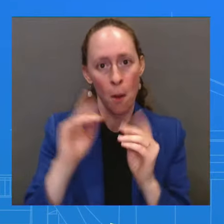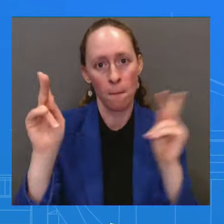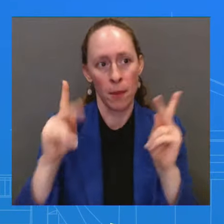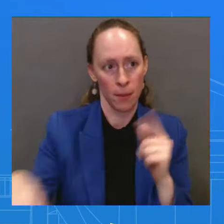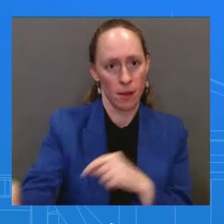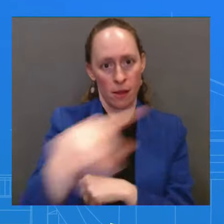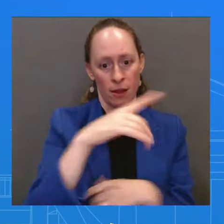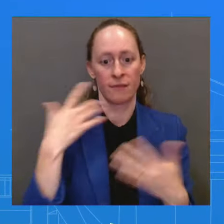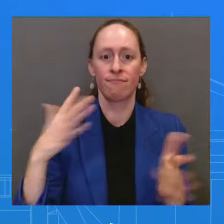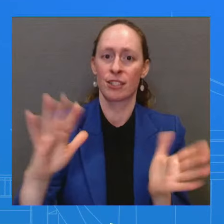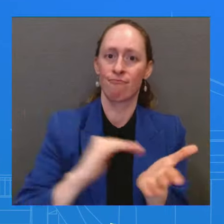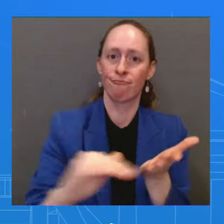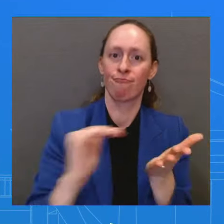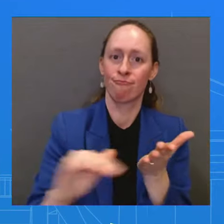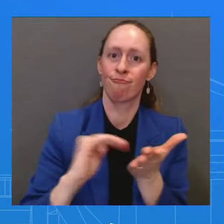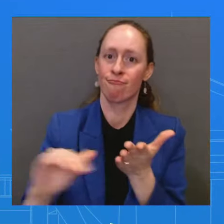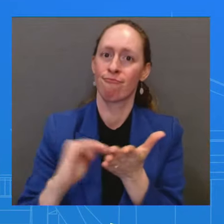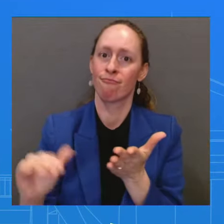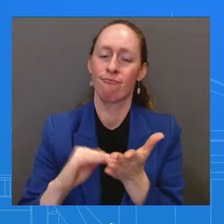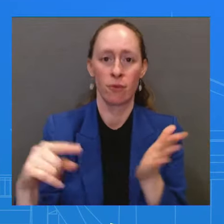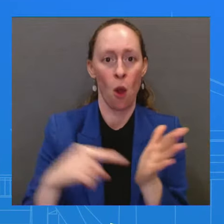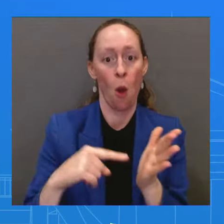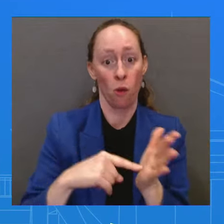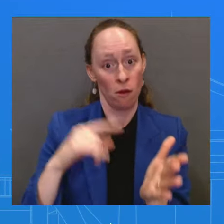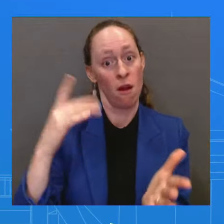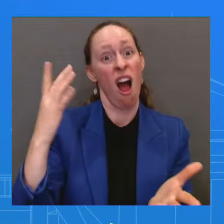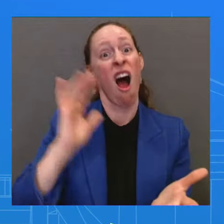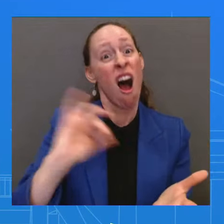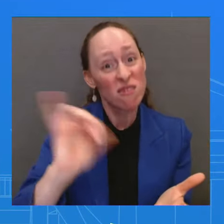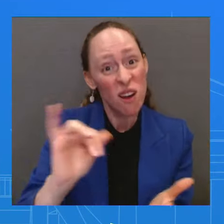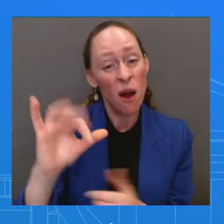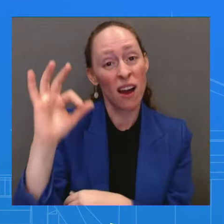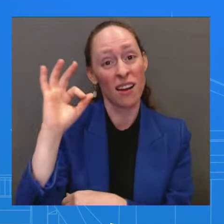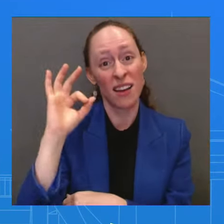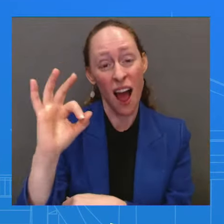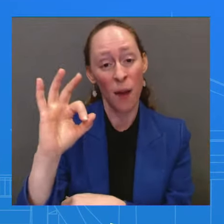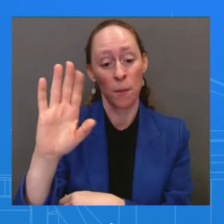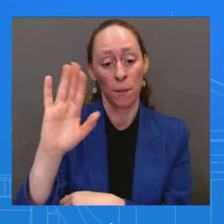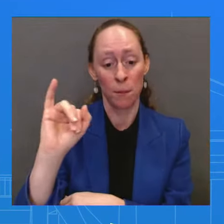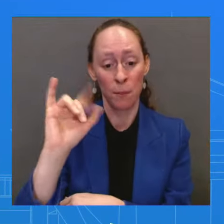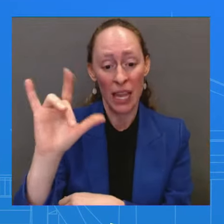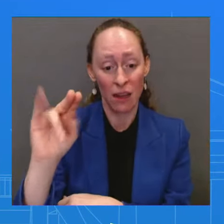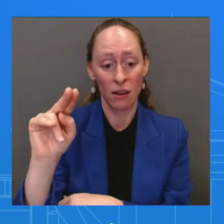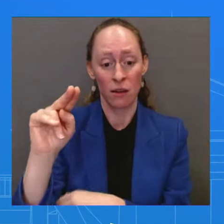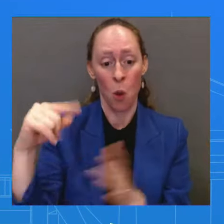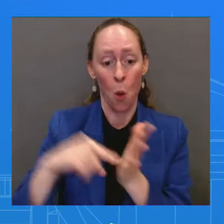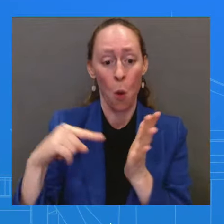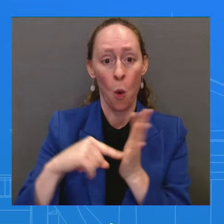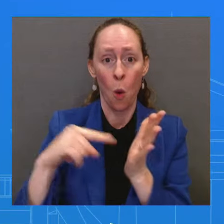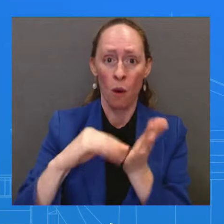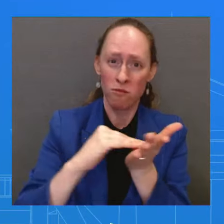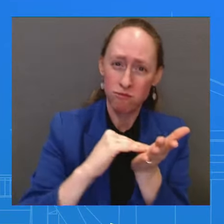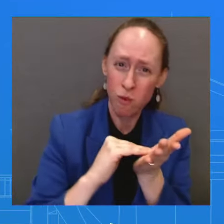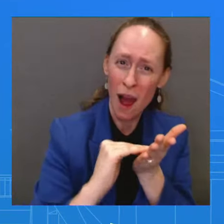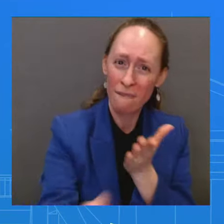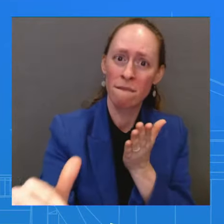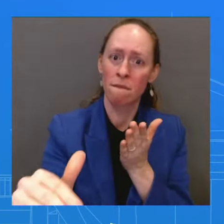through his administration's efforts to fix Income-Drive[n] Repayment Plans and public service loan forgiveness